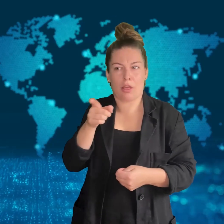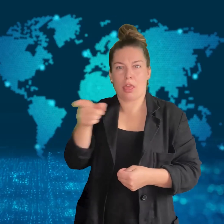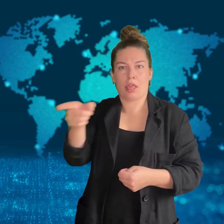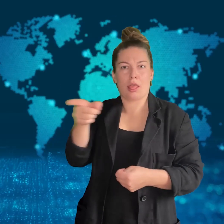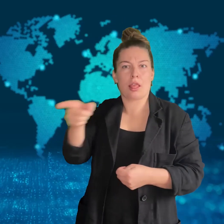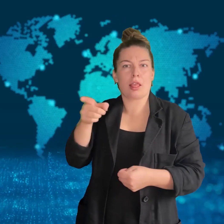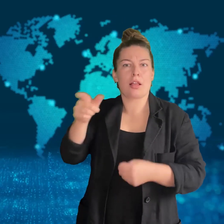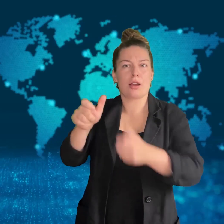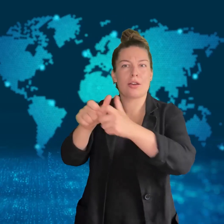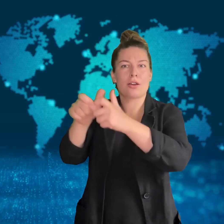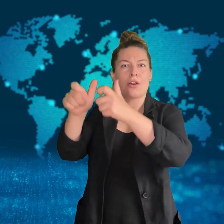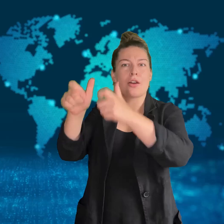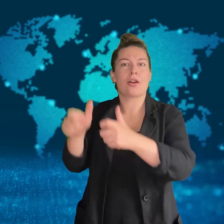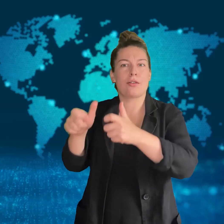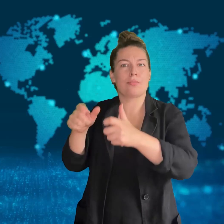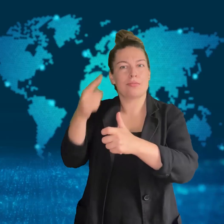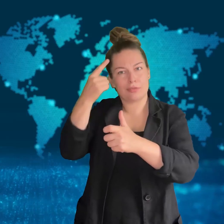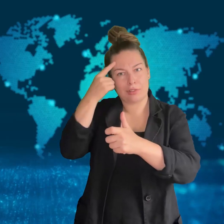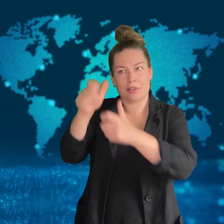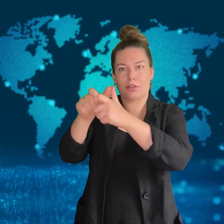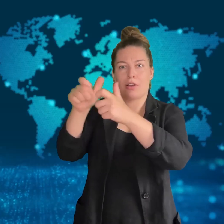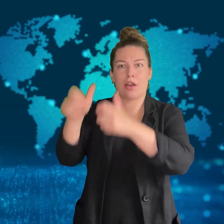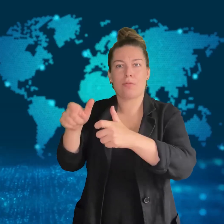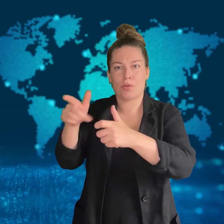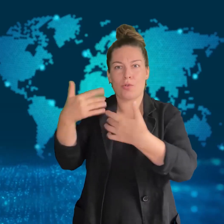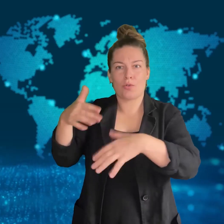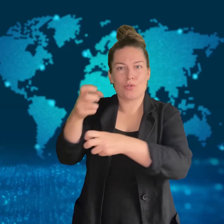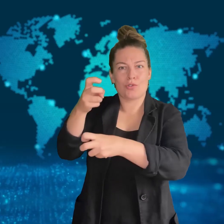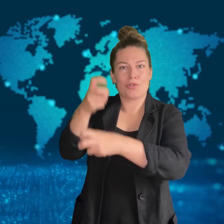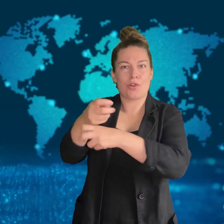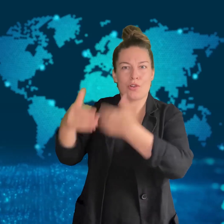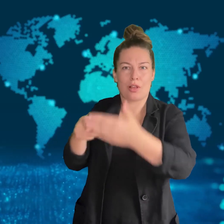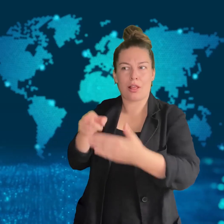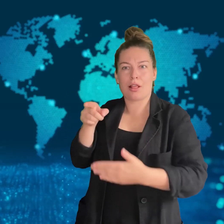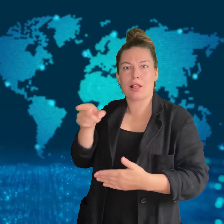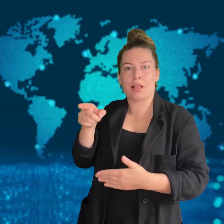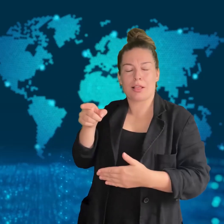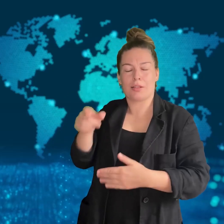their own recycling challenges.